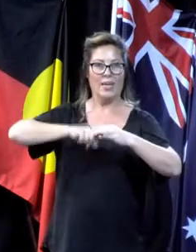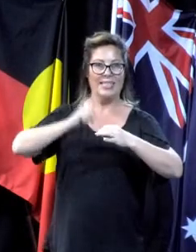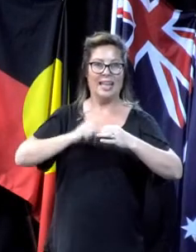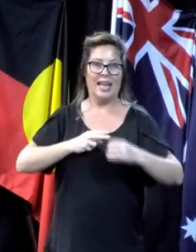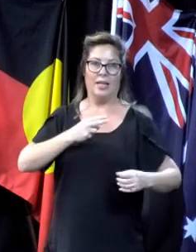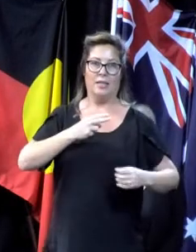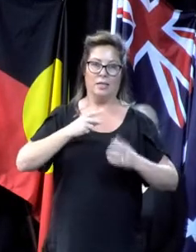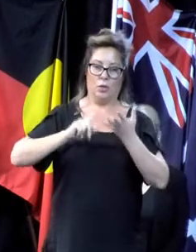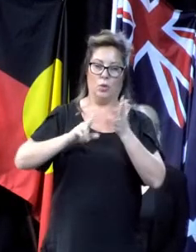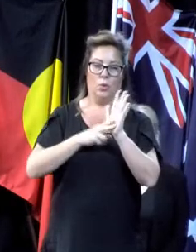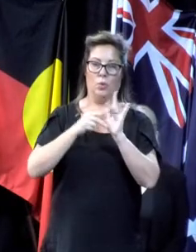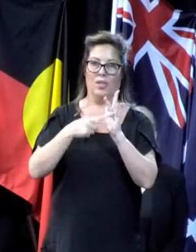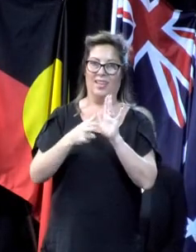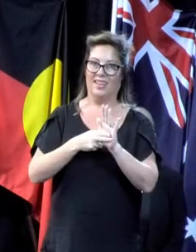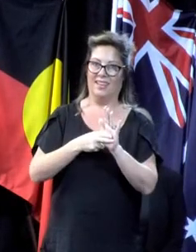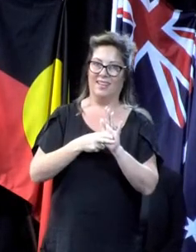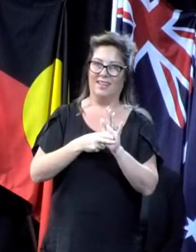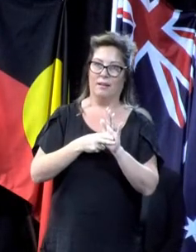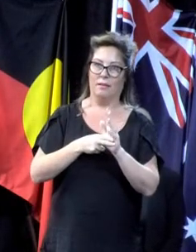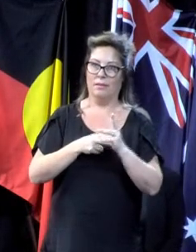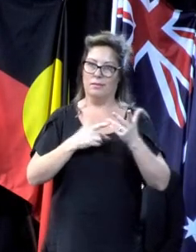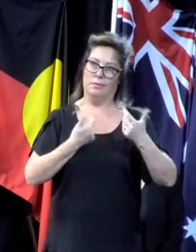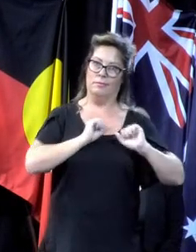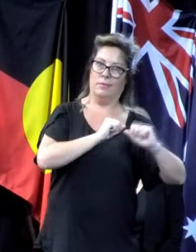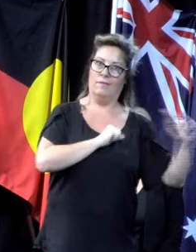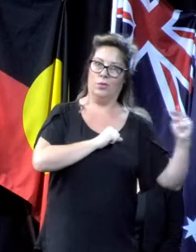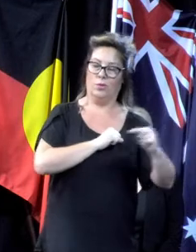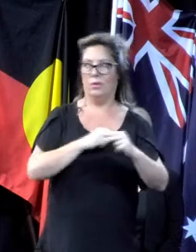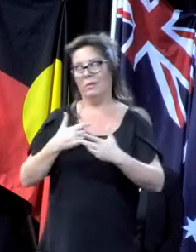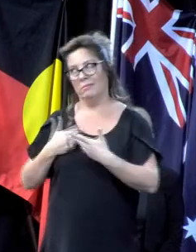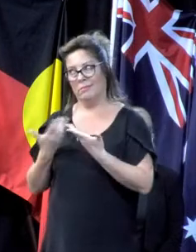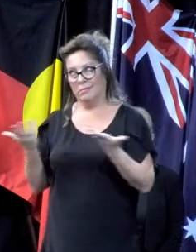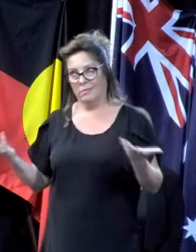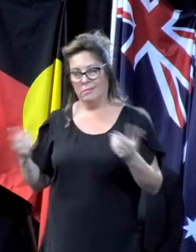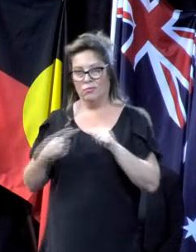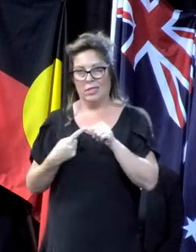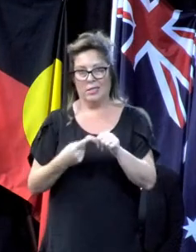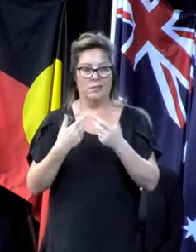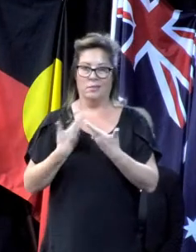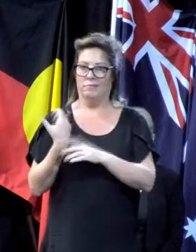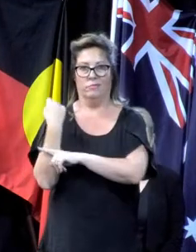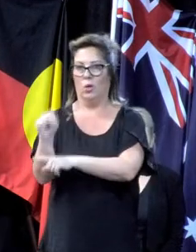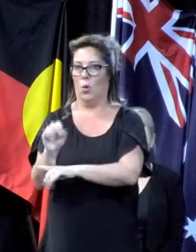Broadly, no. I do not. MORRIS: In relation to... Can you elaborate